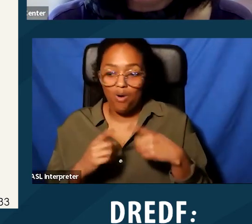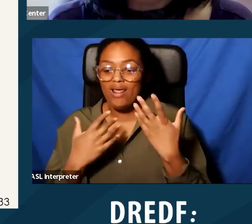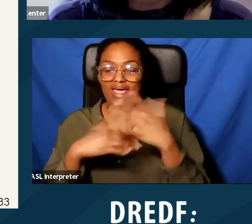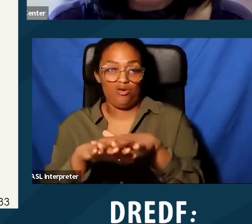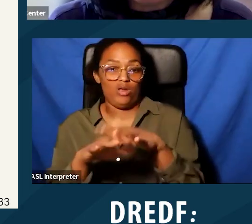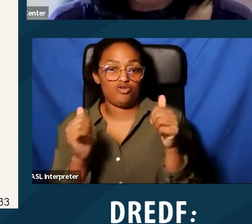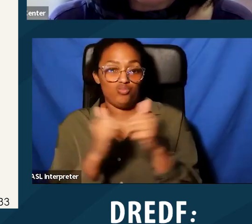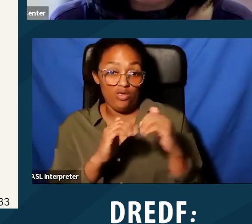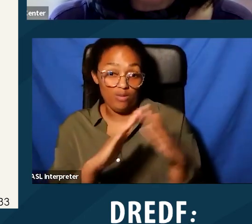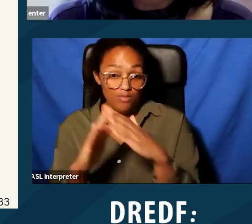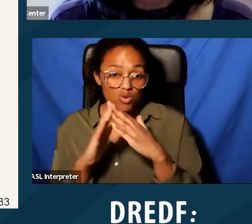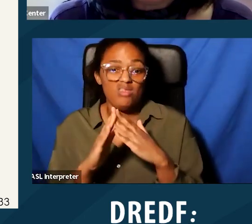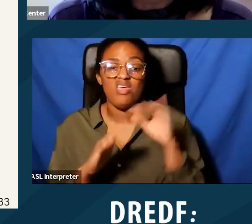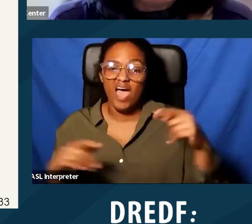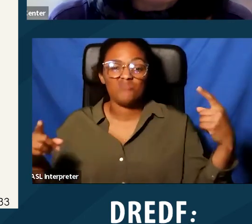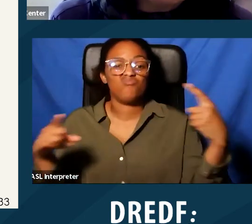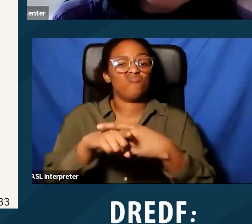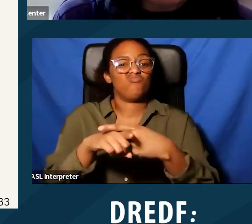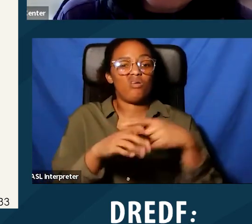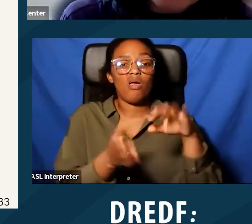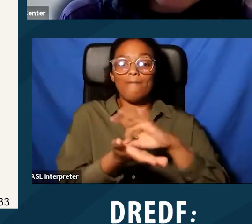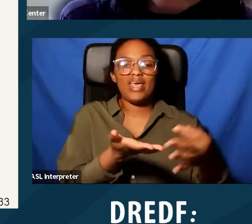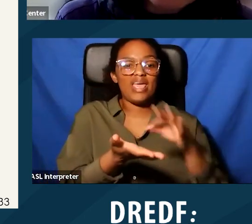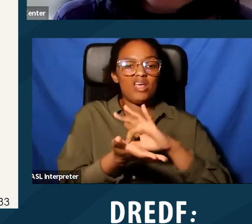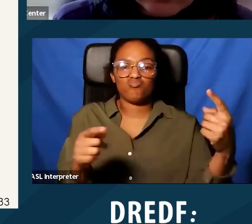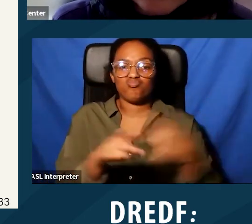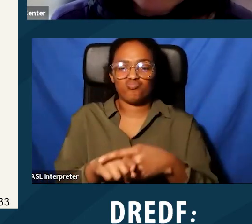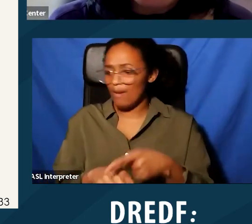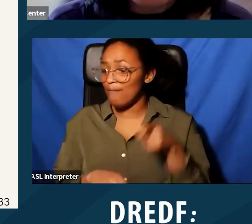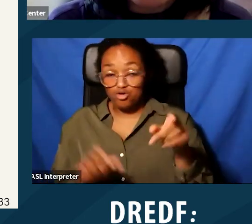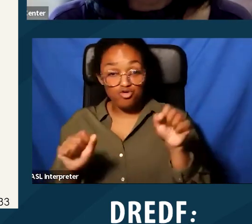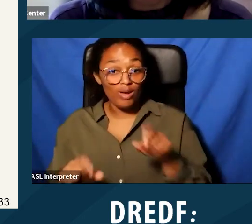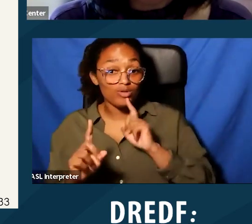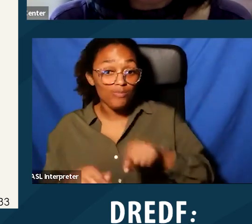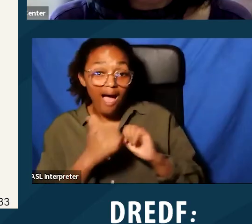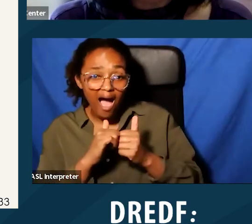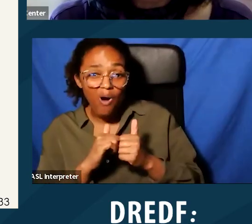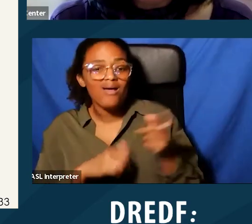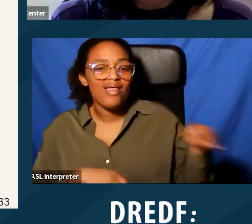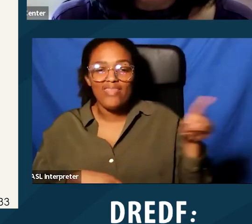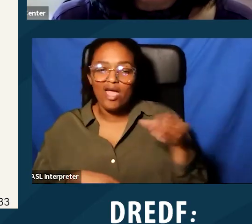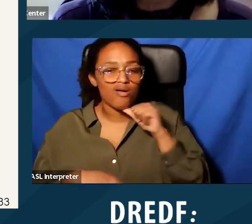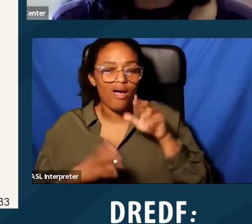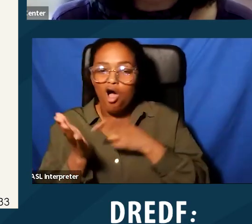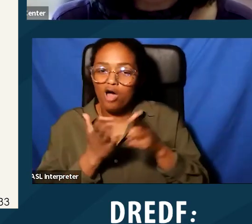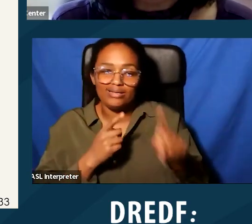the Olmstead rule, the updated rule about integration in the community is conflicting